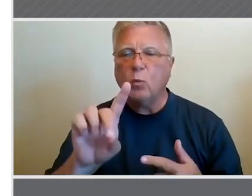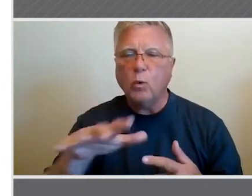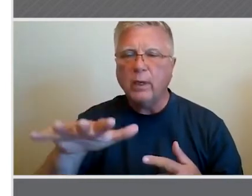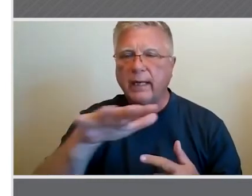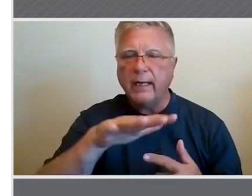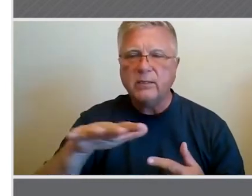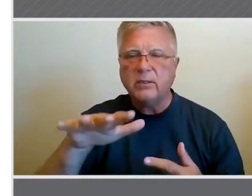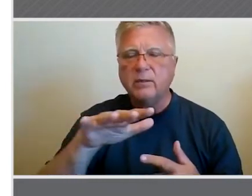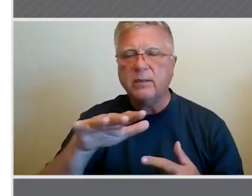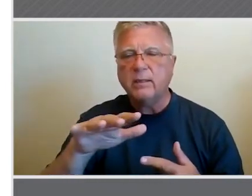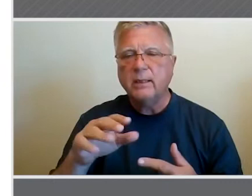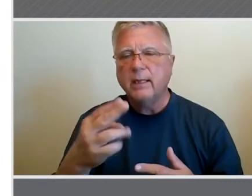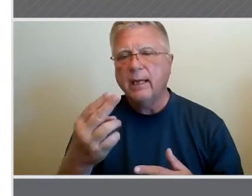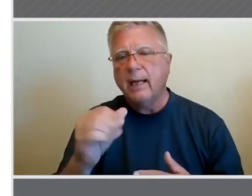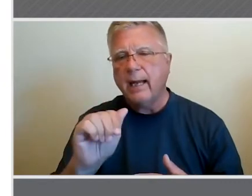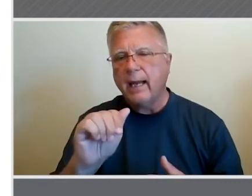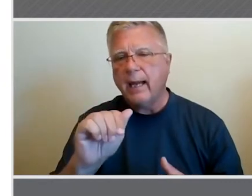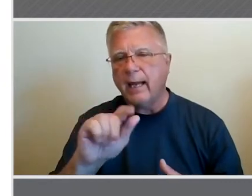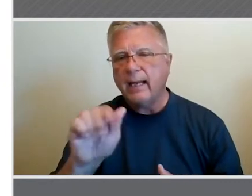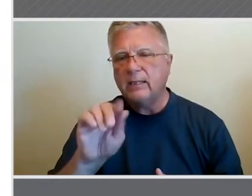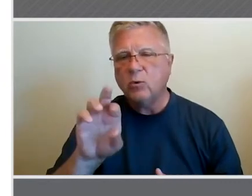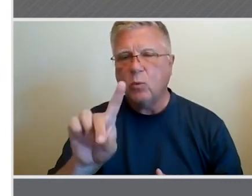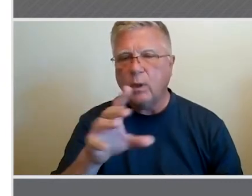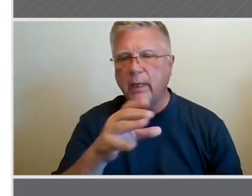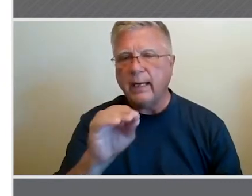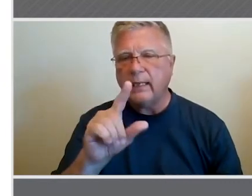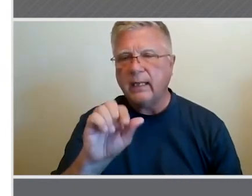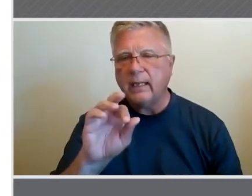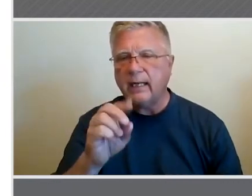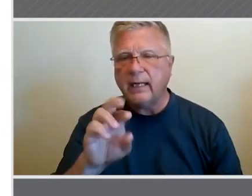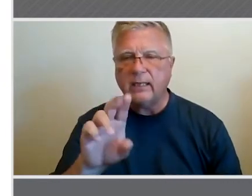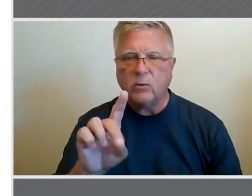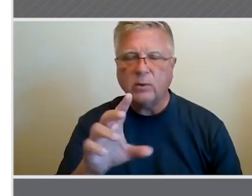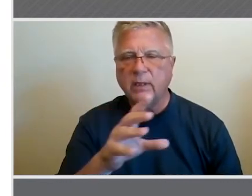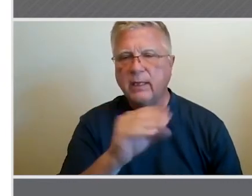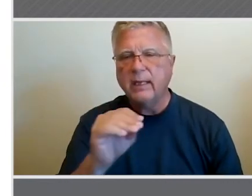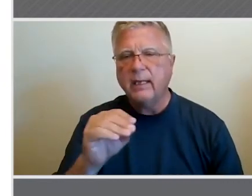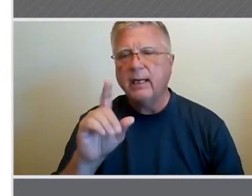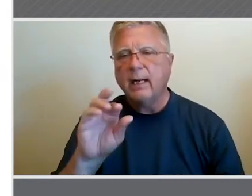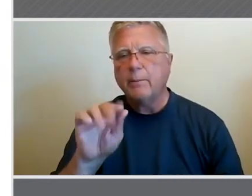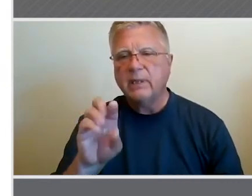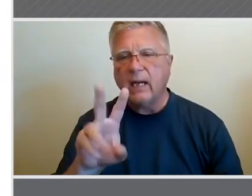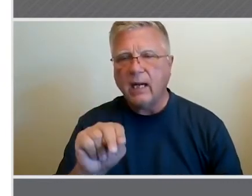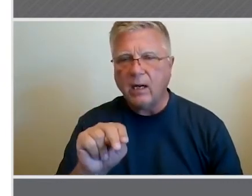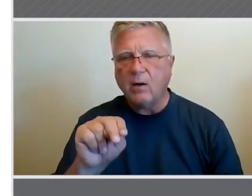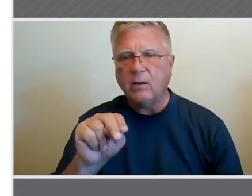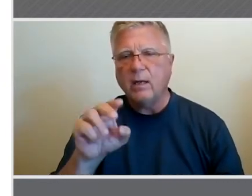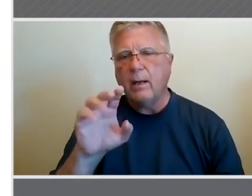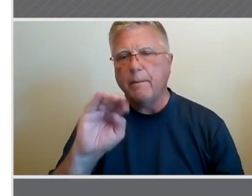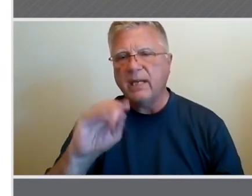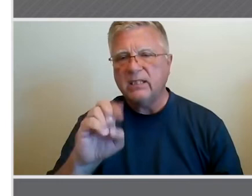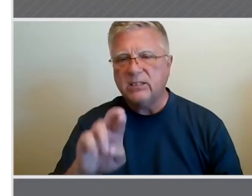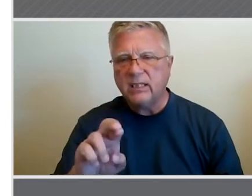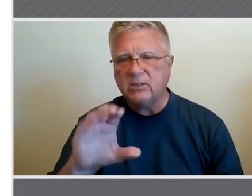Being Hazleton Glen Hazel uptown West Oakland, and then the Manchester Chateaux neighborhood plans, those are the four that are completed adopted.